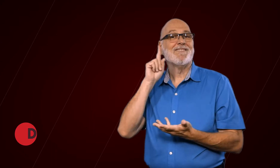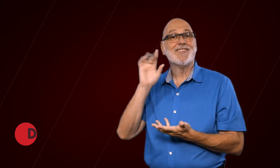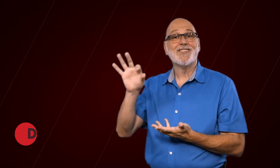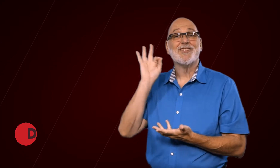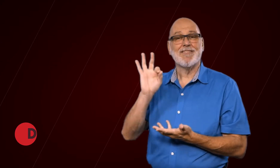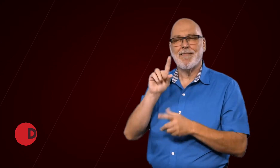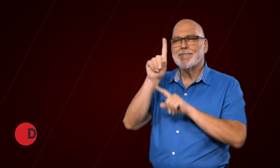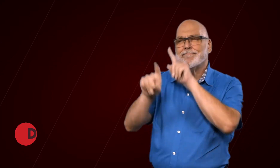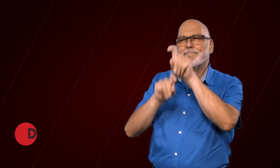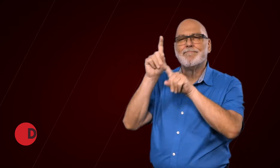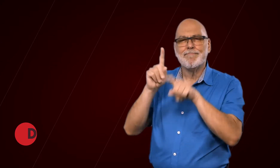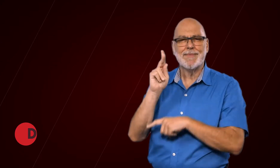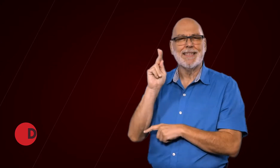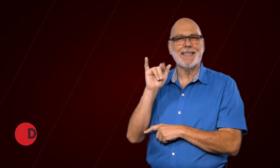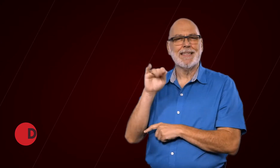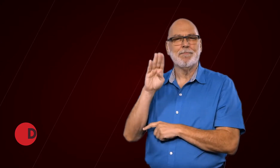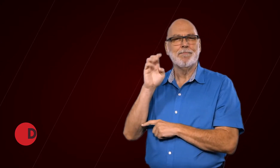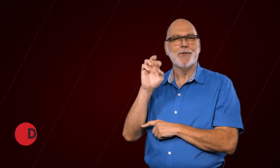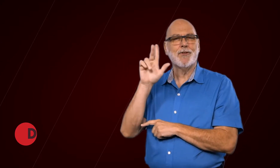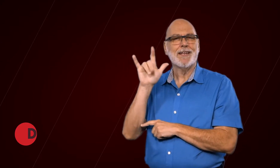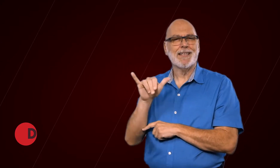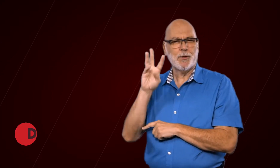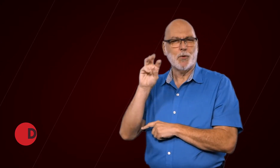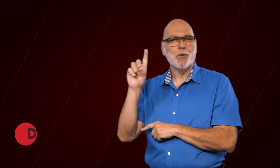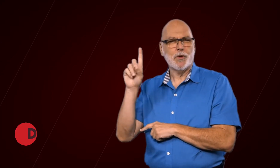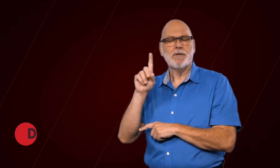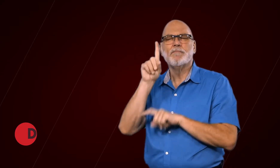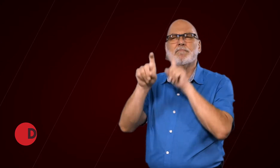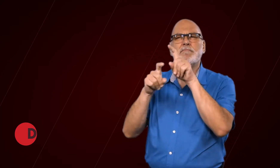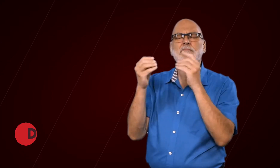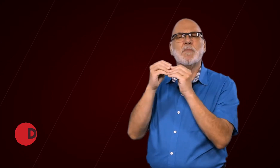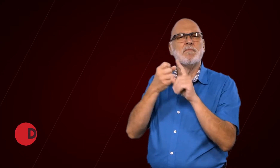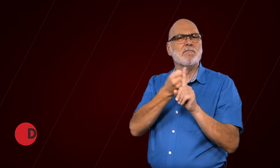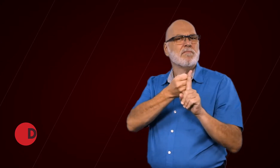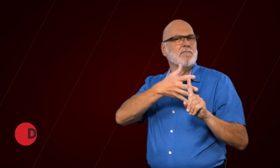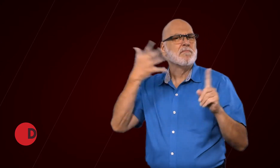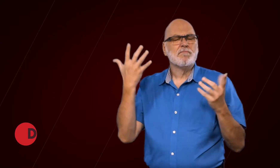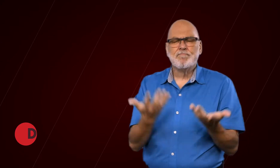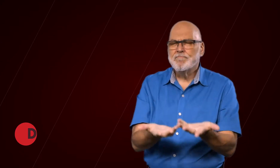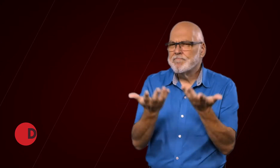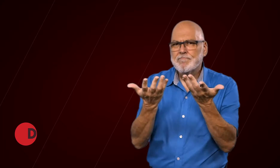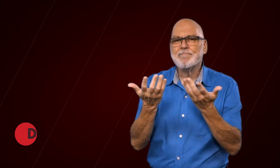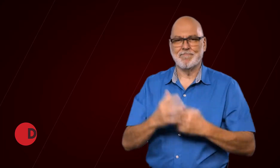DeafDots asked Kimberly Wood to explain.